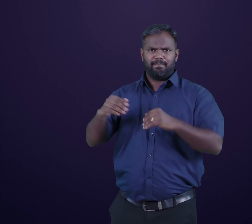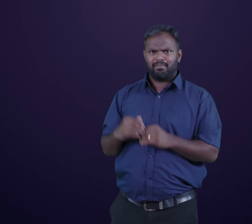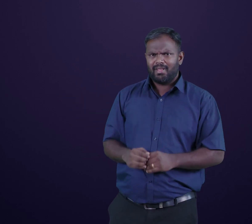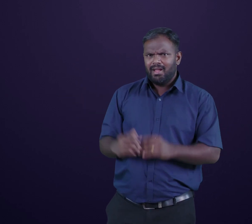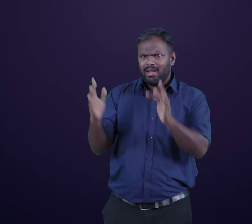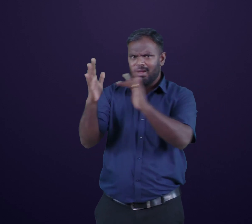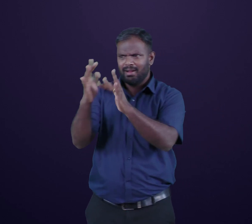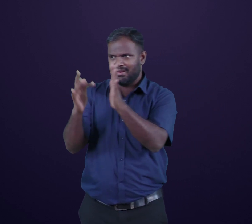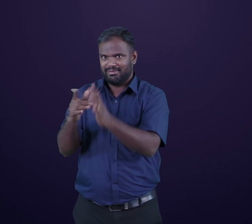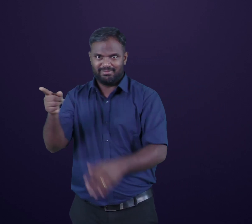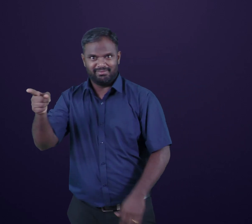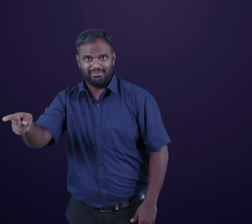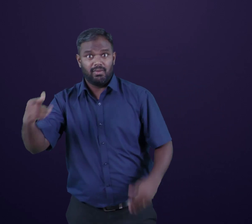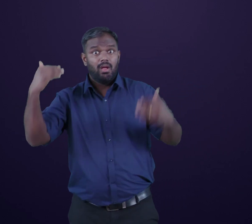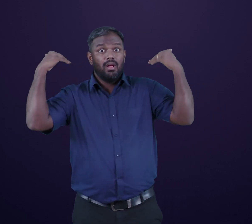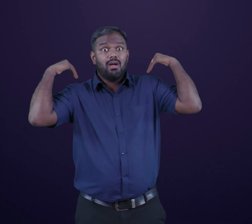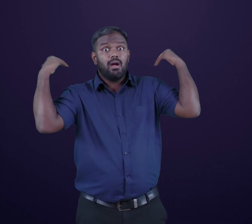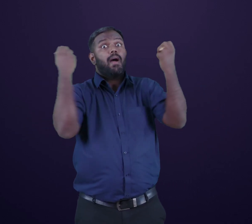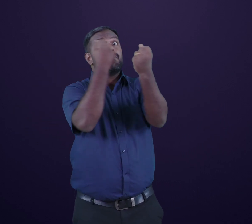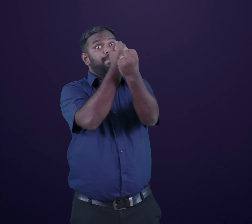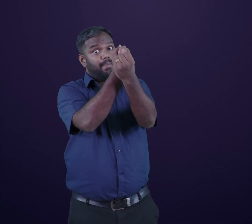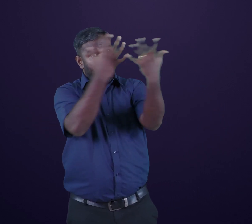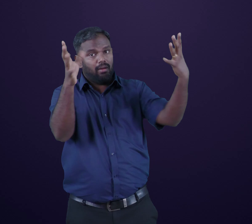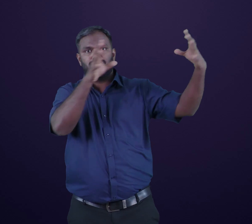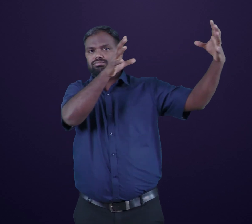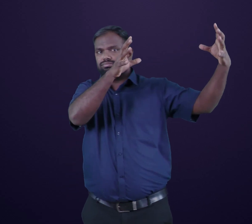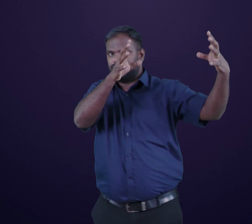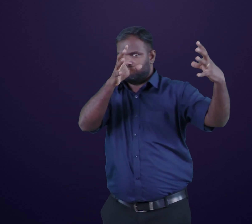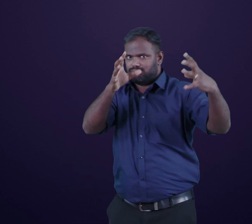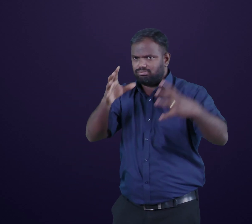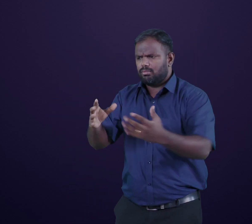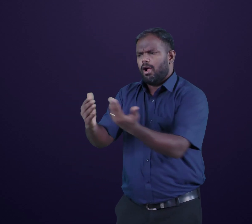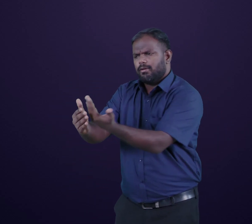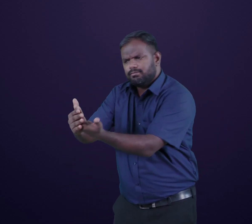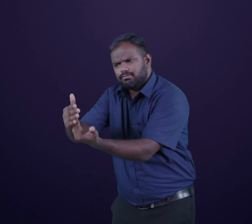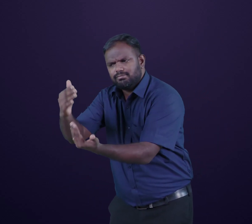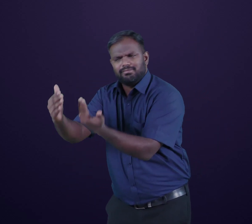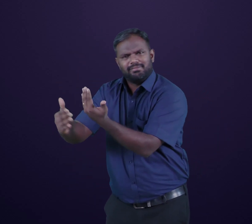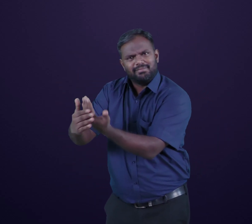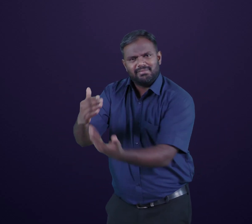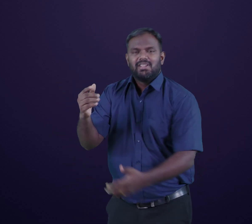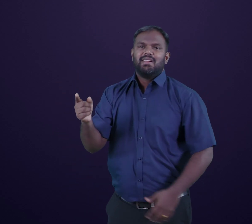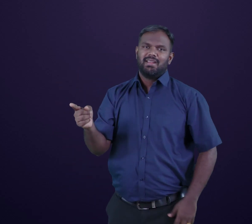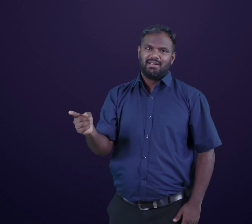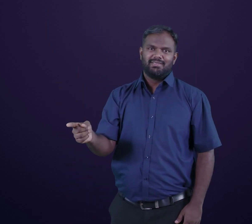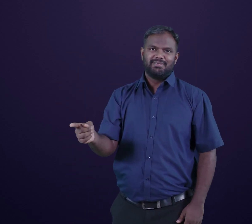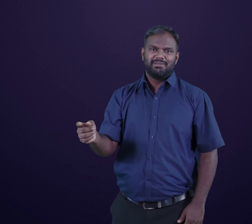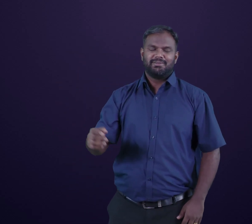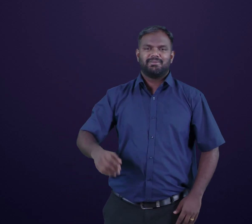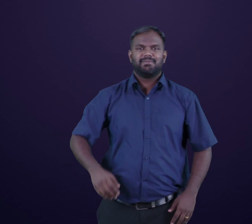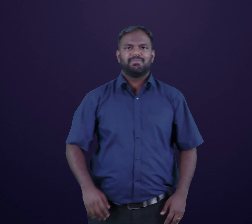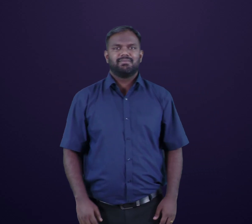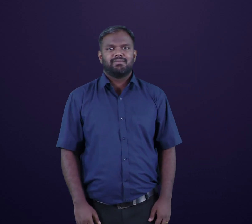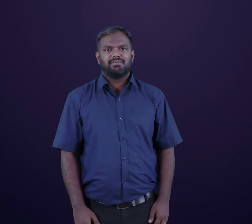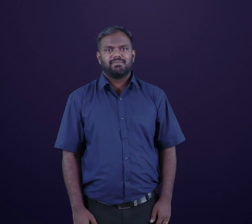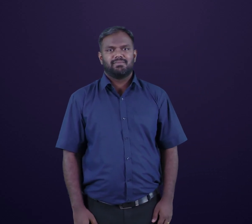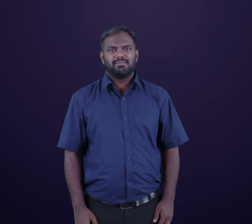and angels were there taking care of him.